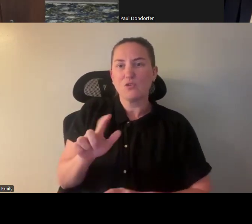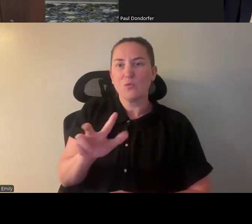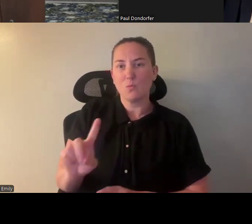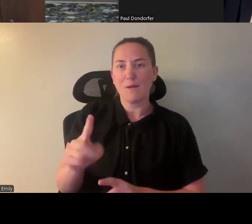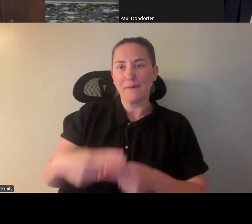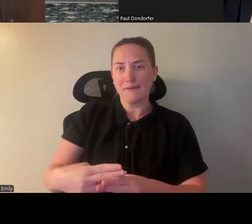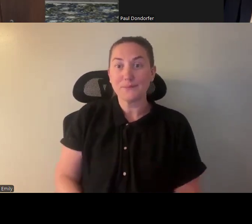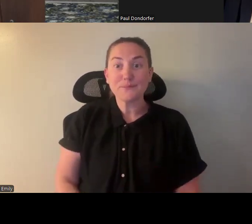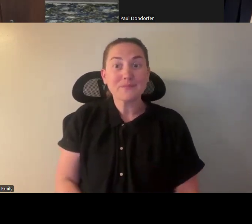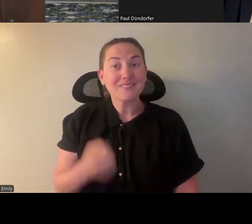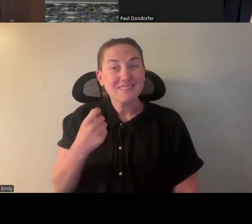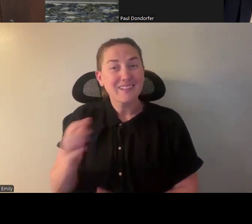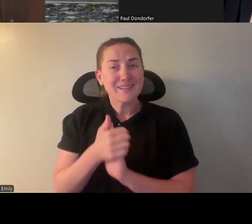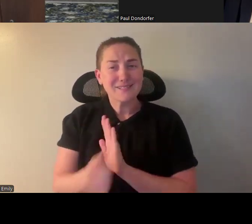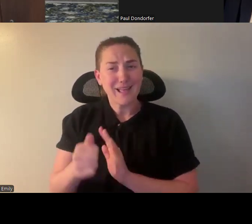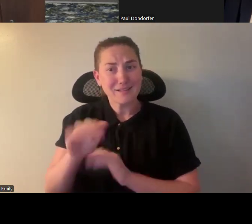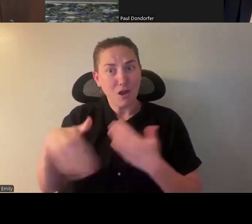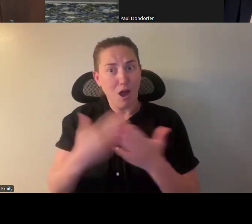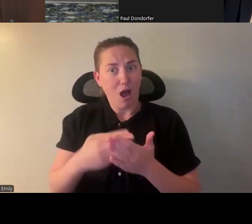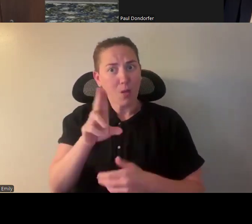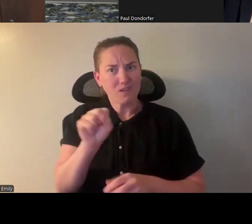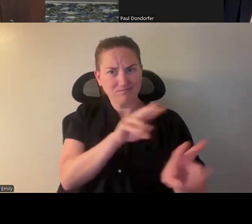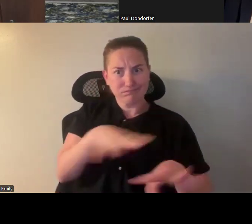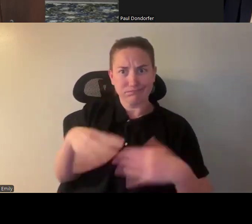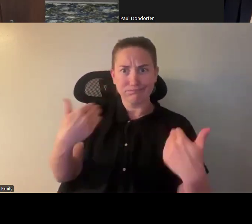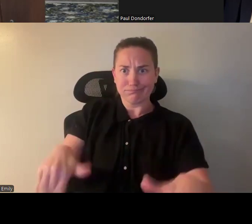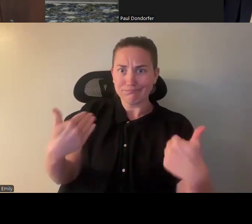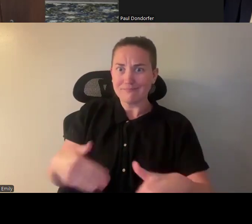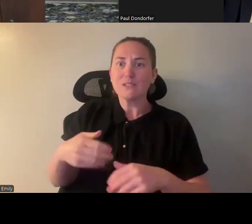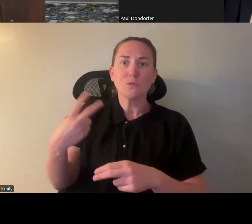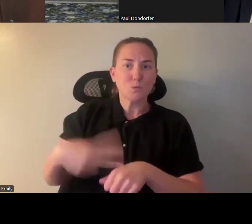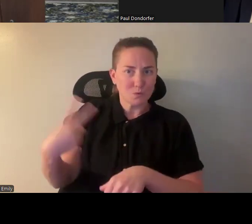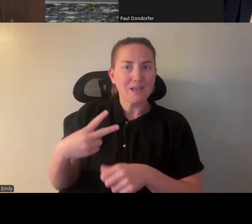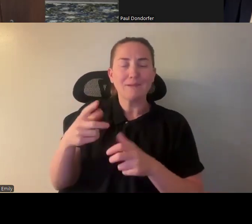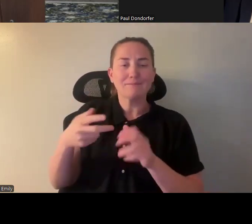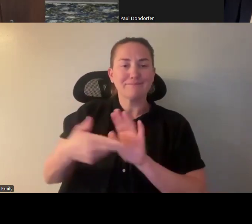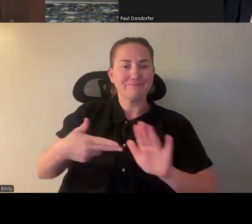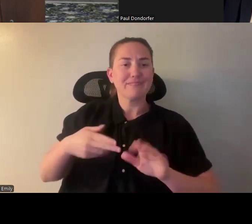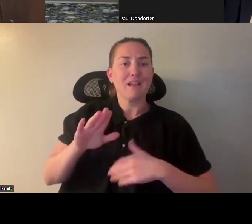talents have been recognized nationally earning him the title of two-time NHSCA All-American as